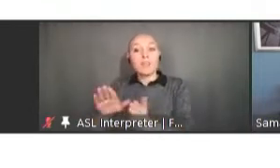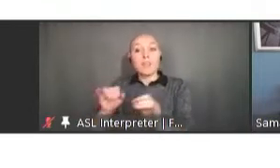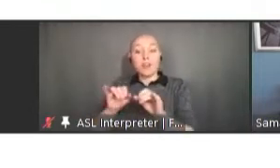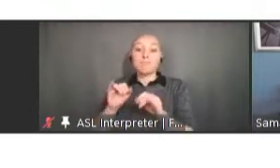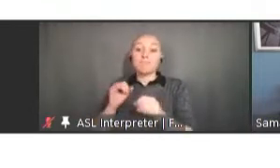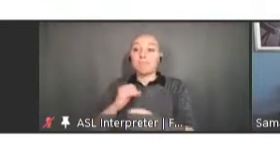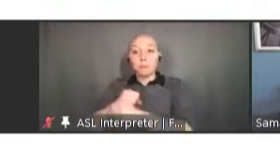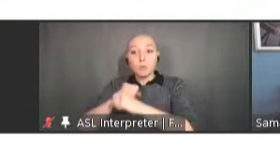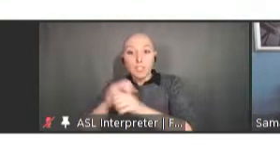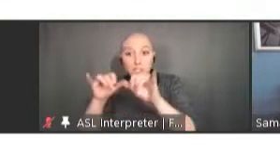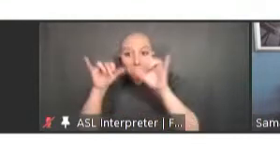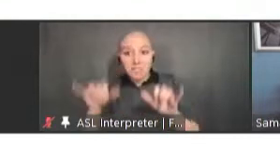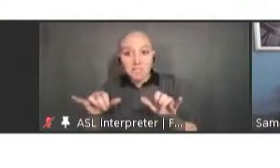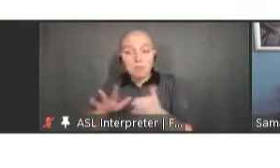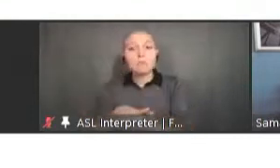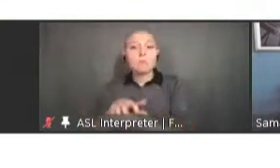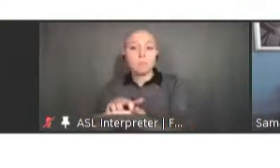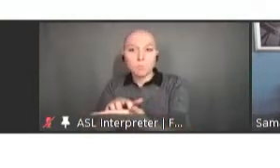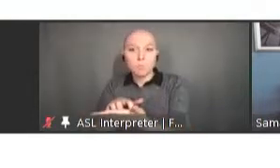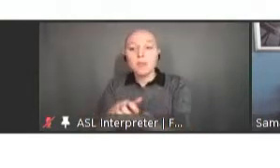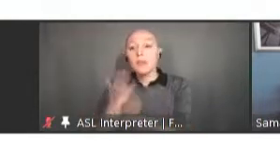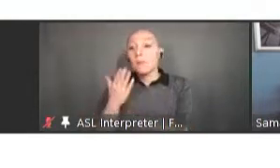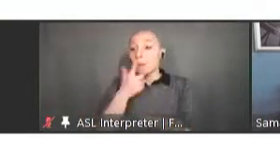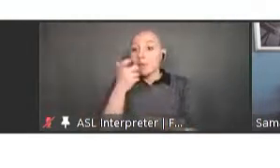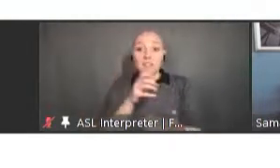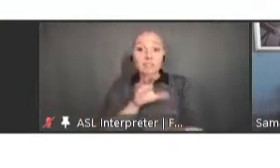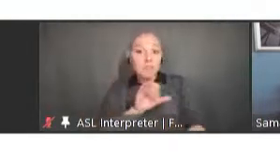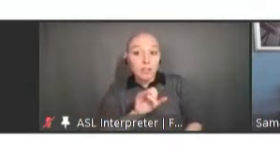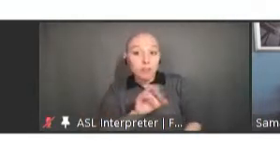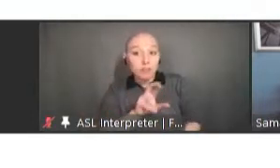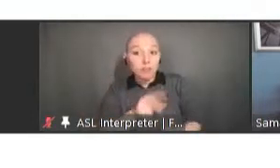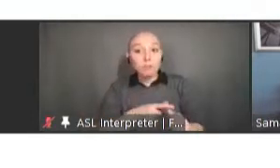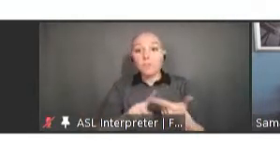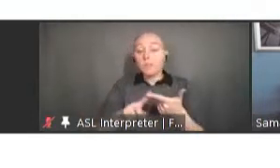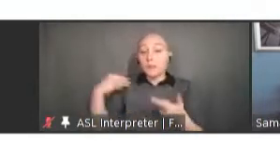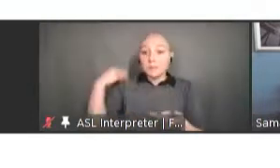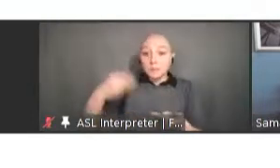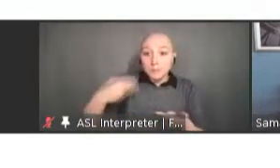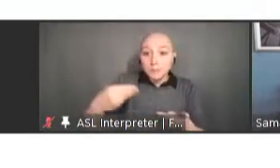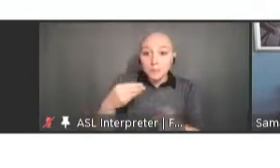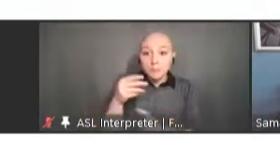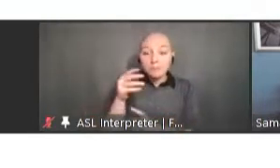like cancer, autoimmunity, a hereditary condition, or as a consequence of a treatment like for